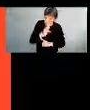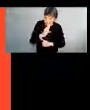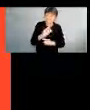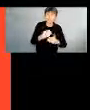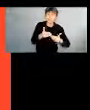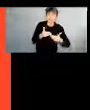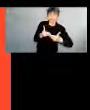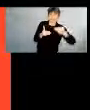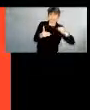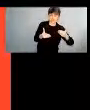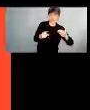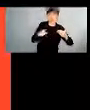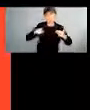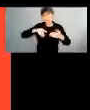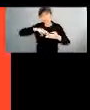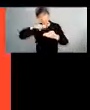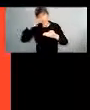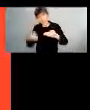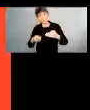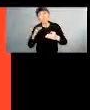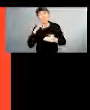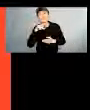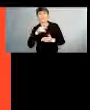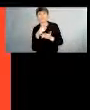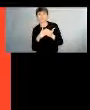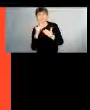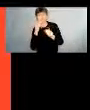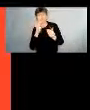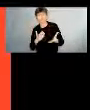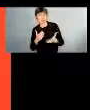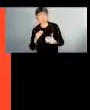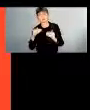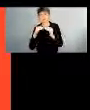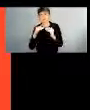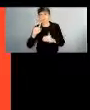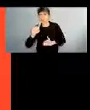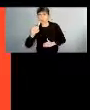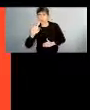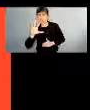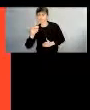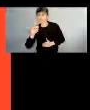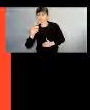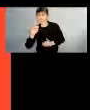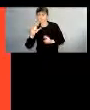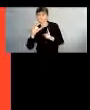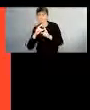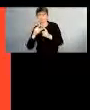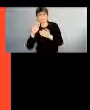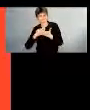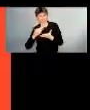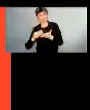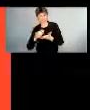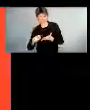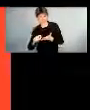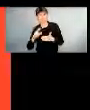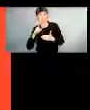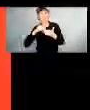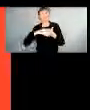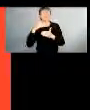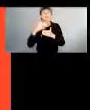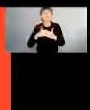This section is also 150 to 450 words. Similarly, for the Program & Present stream,